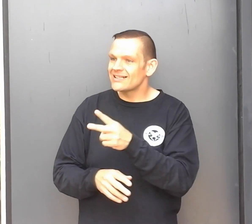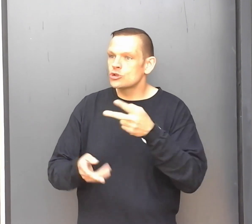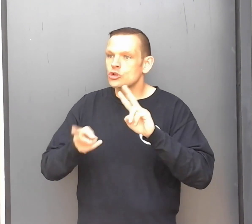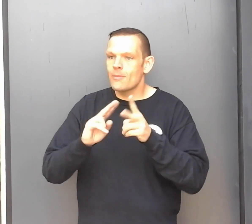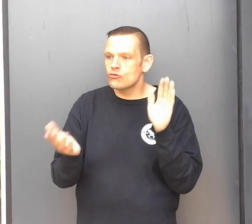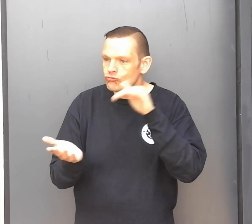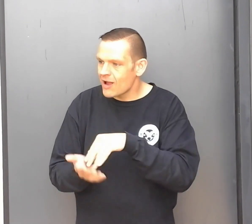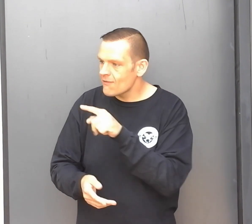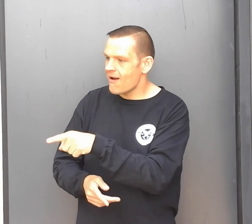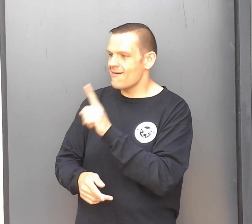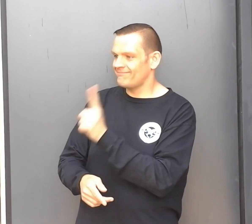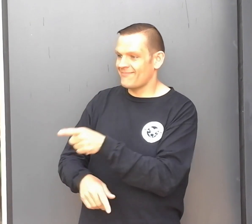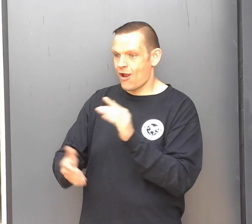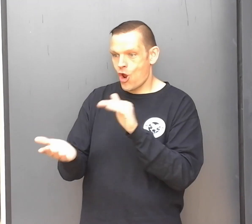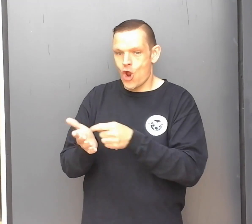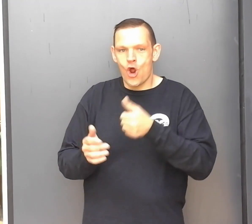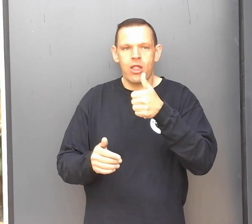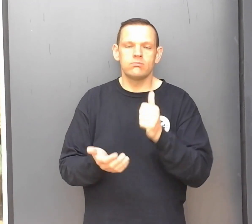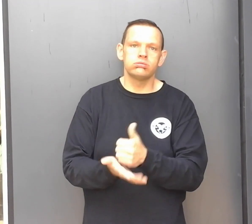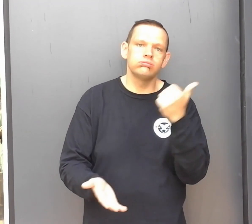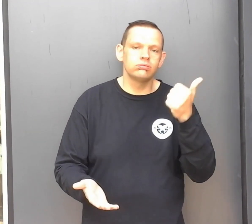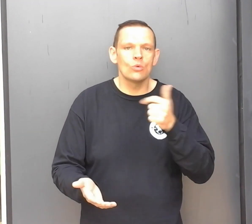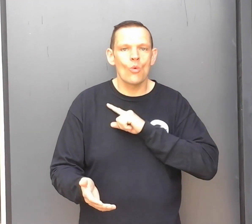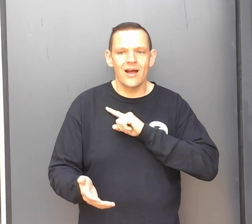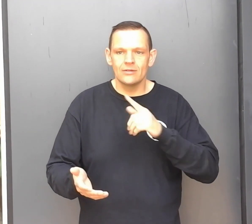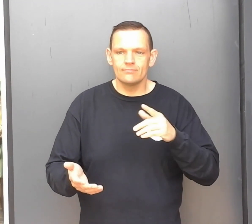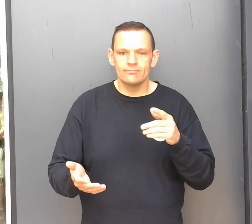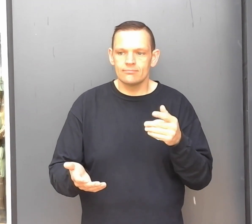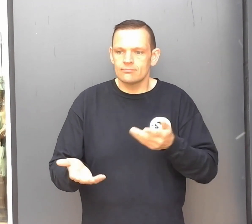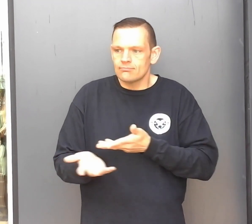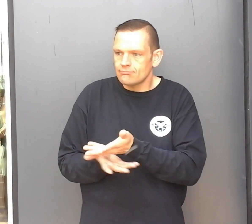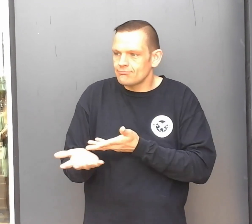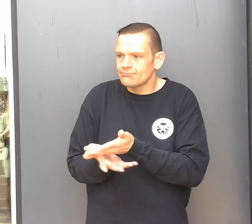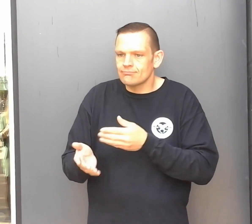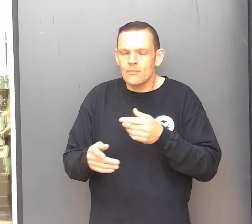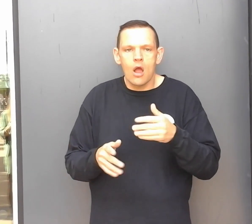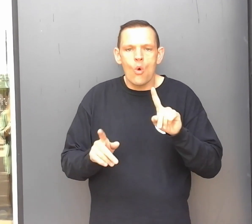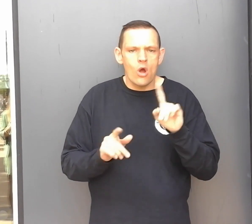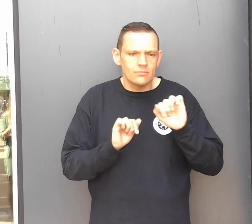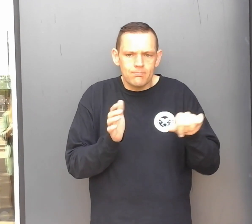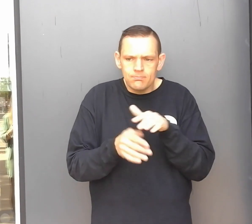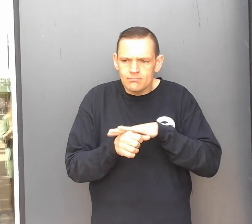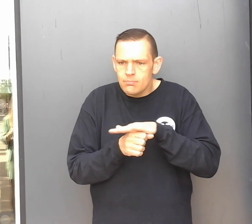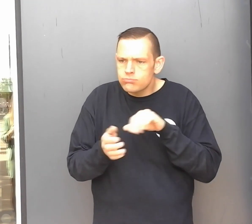people arrive they want to see that there is an interpreter there and it saves the stress they understand interpreters available and they can also have a